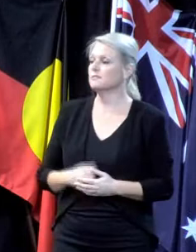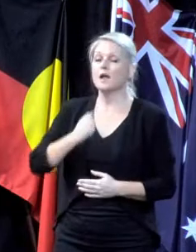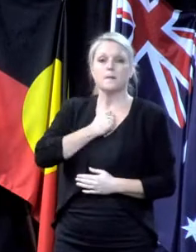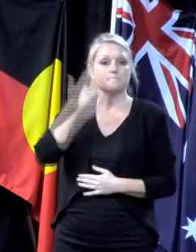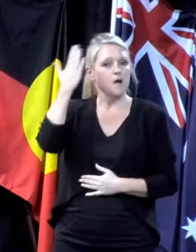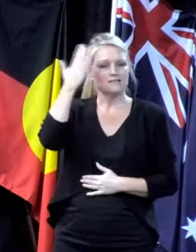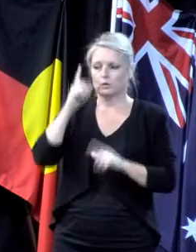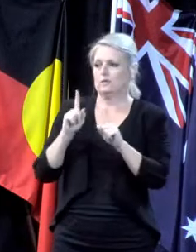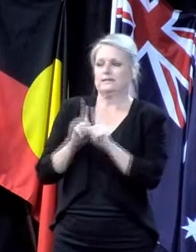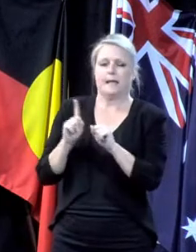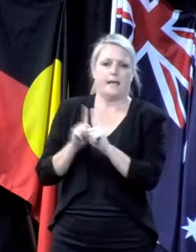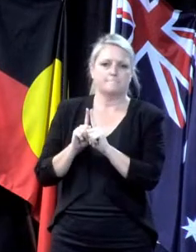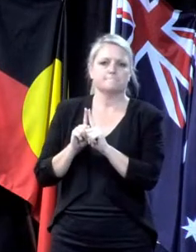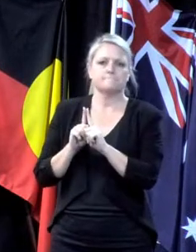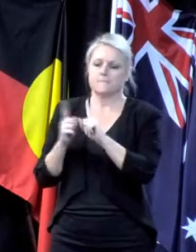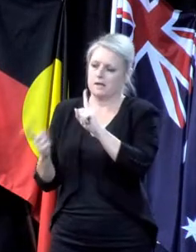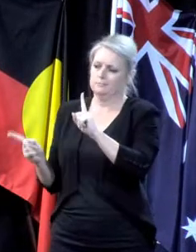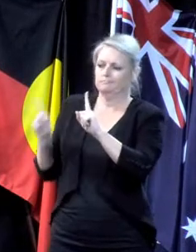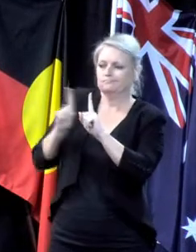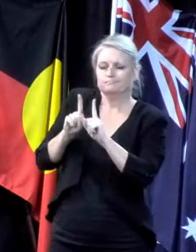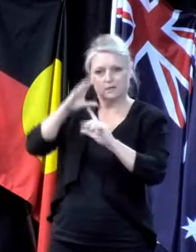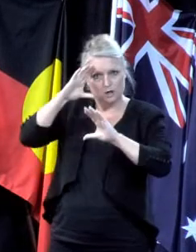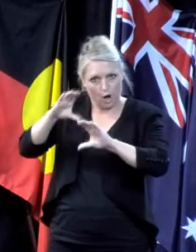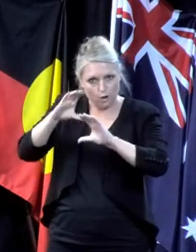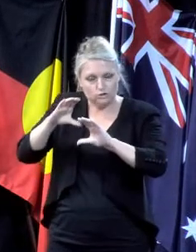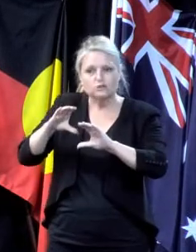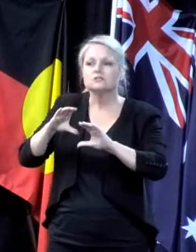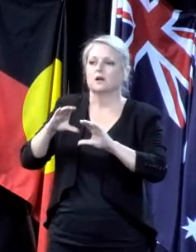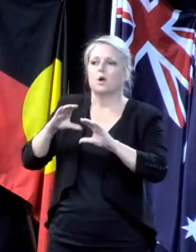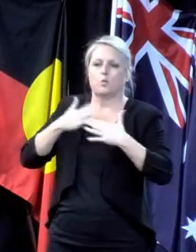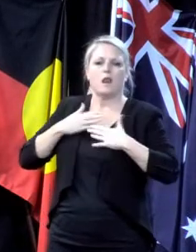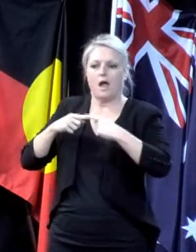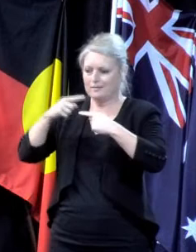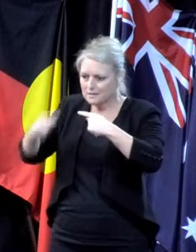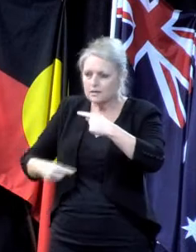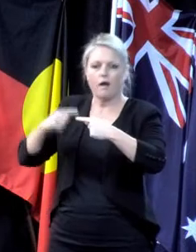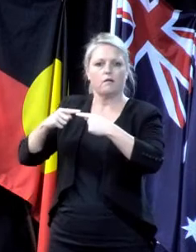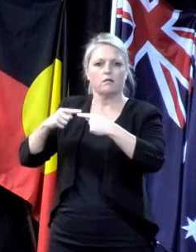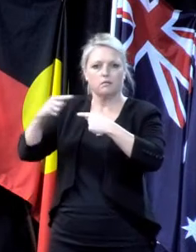And we’re very much into inquiry learning cycles as well and working within professional development